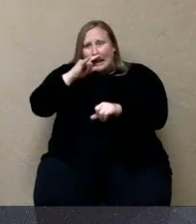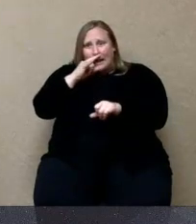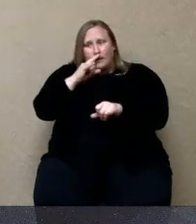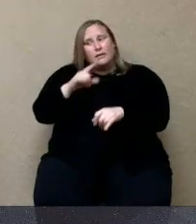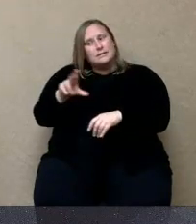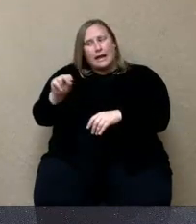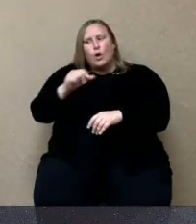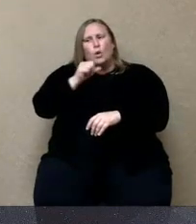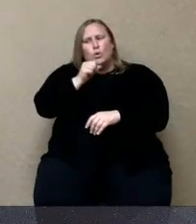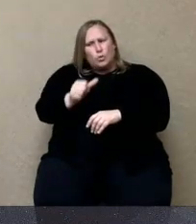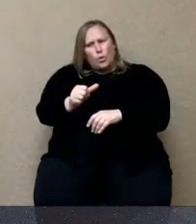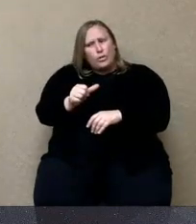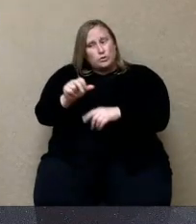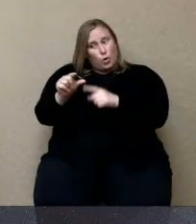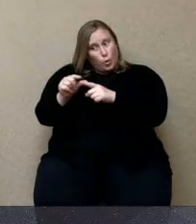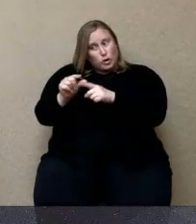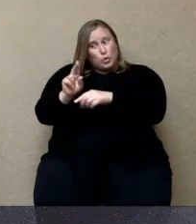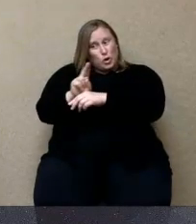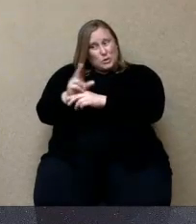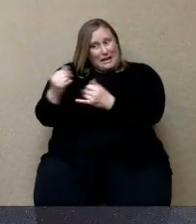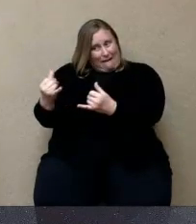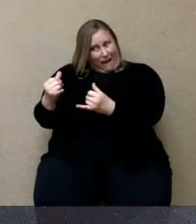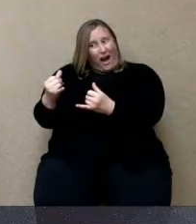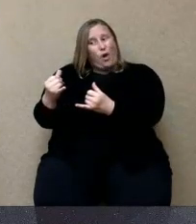aren't words that we can be using right now.